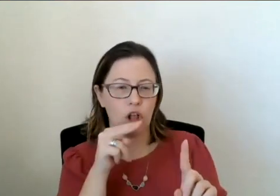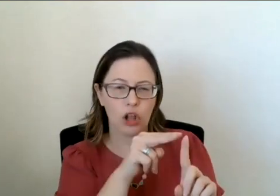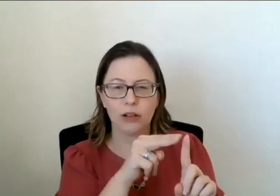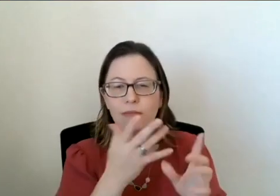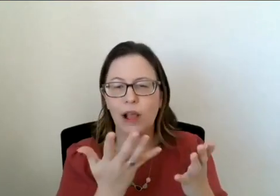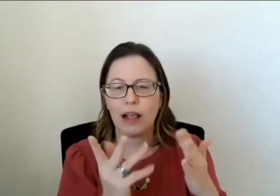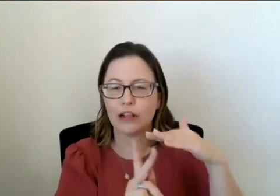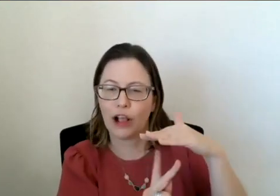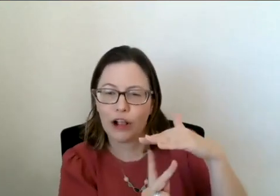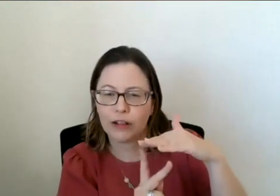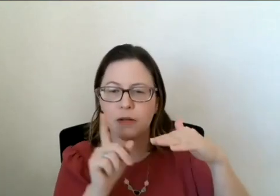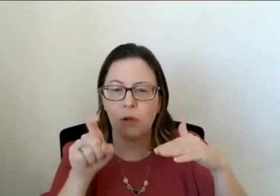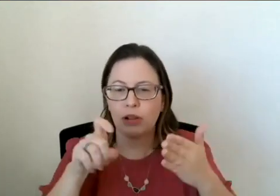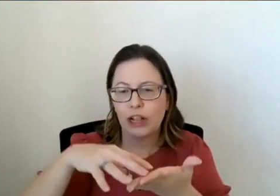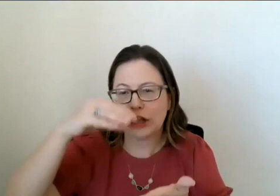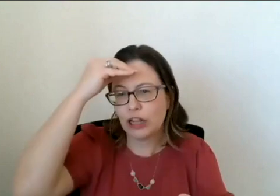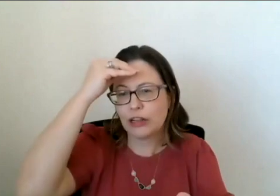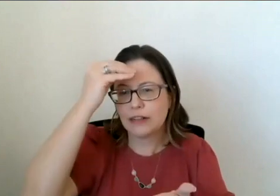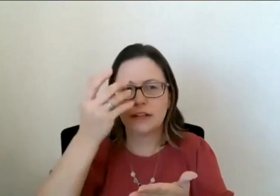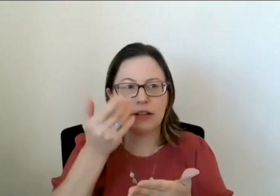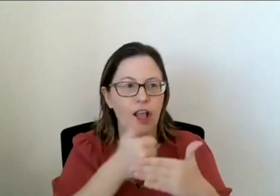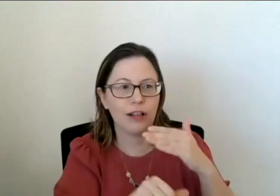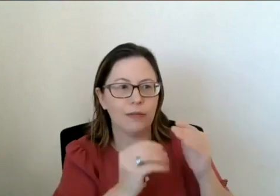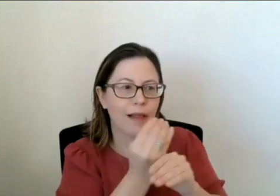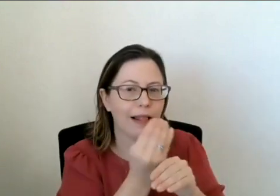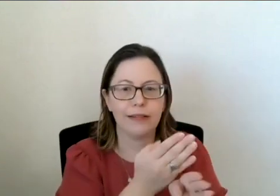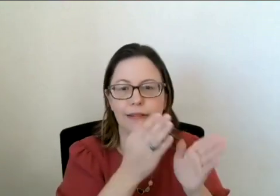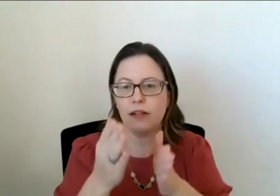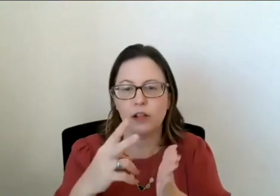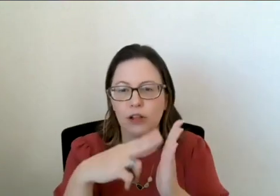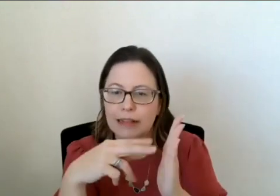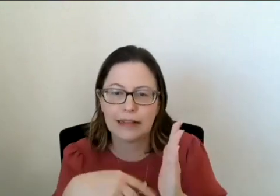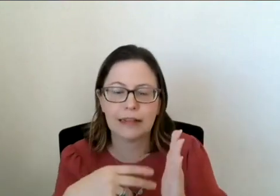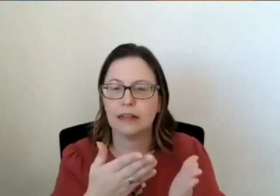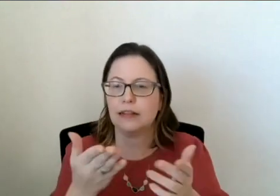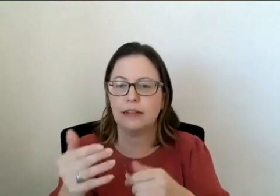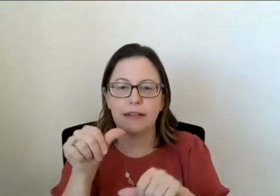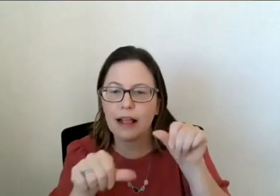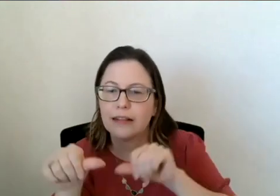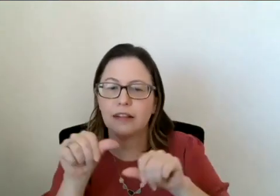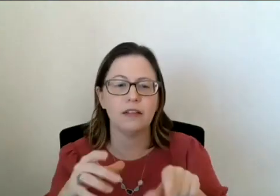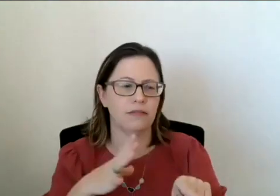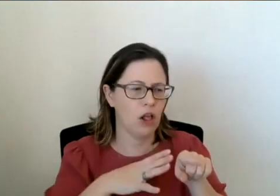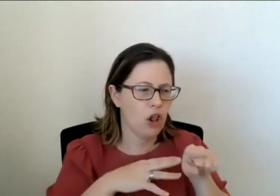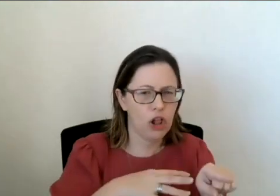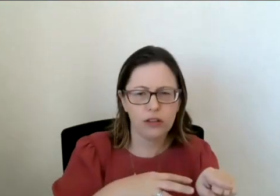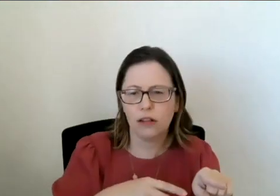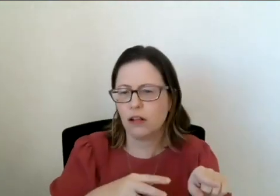education. So you look at what kindergartners are supposed to learn in math, in reading, in science.